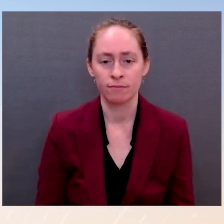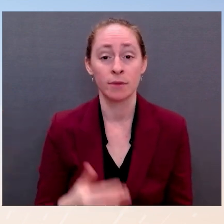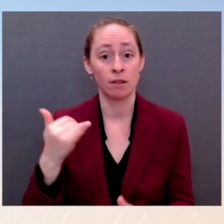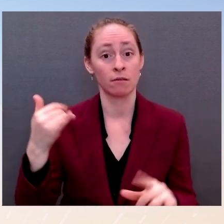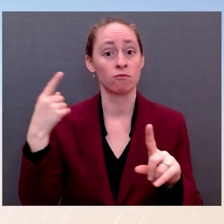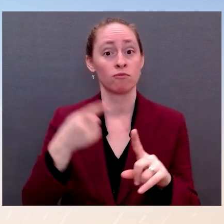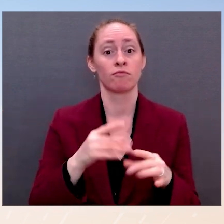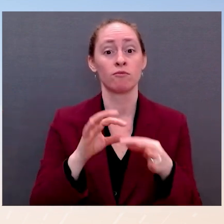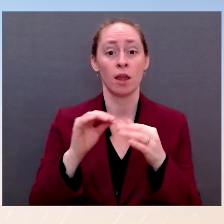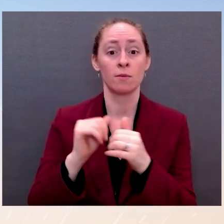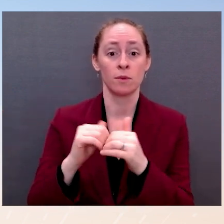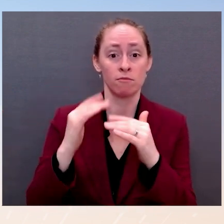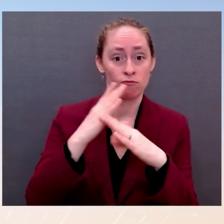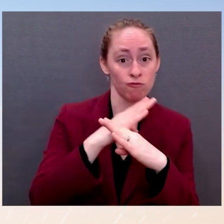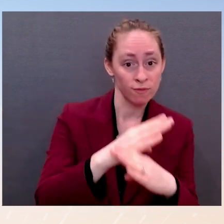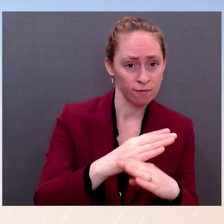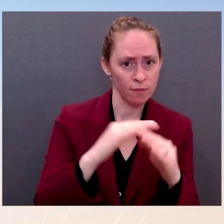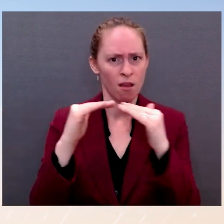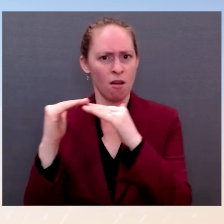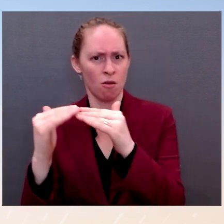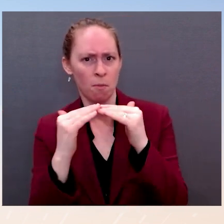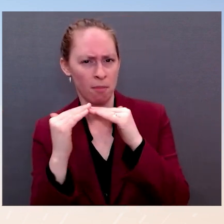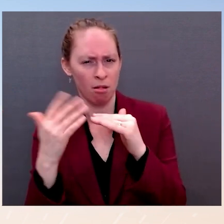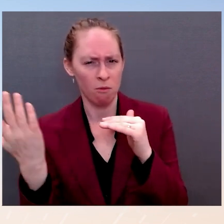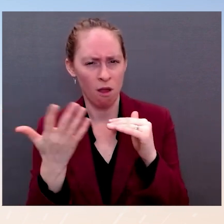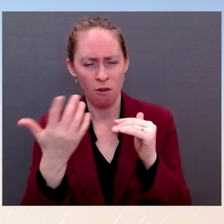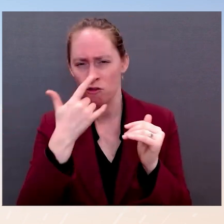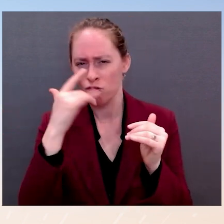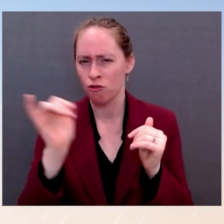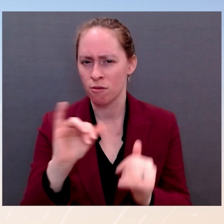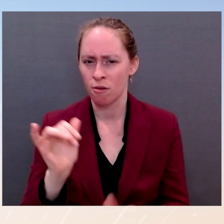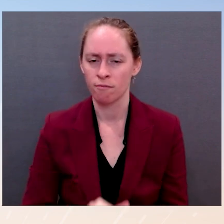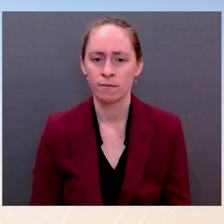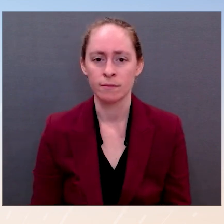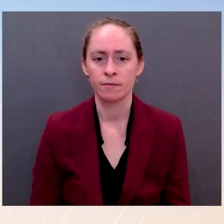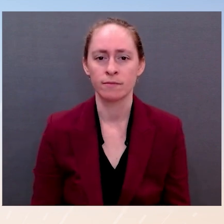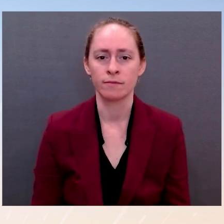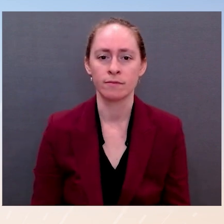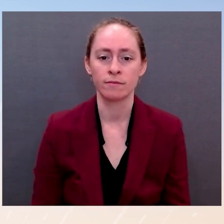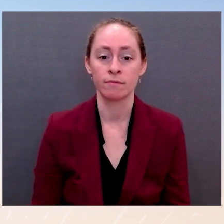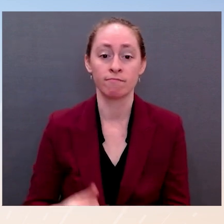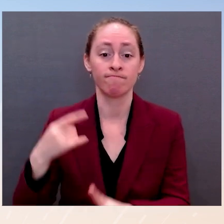you know, it's a preventative and equitable care for, you know, for our communities of color.